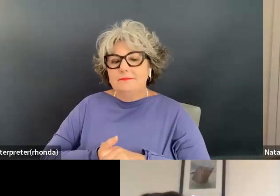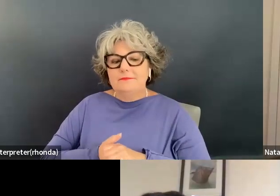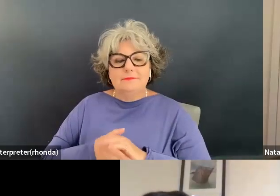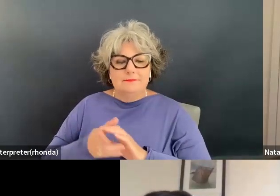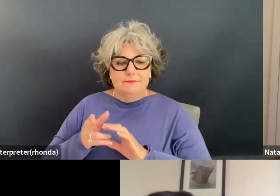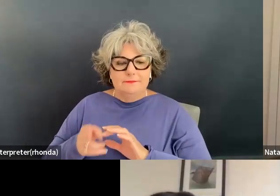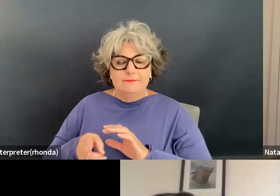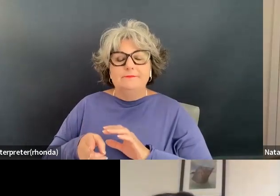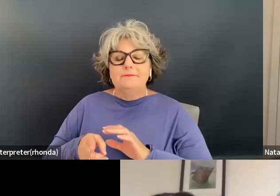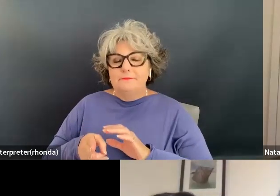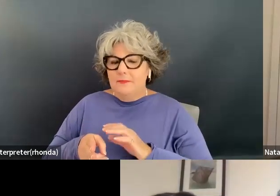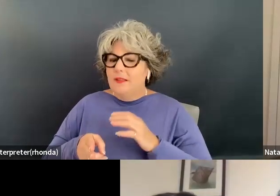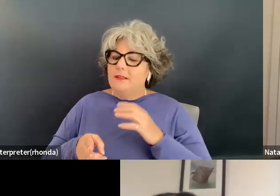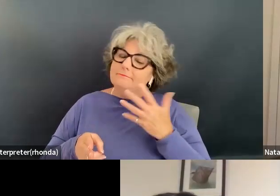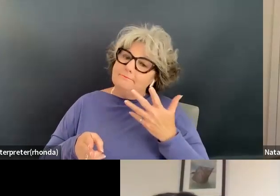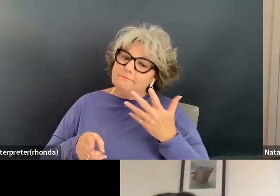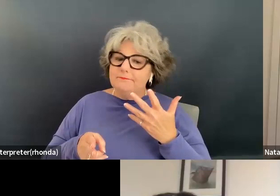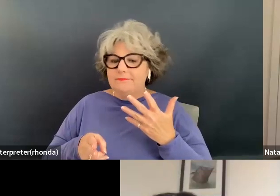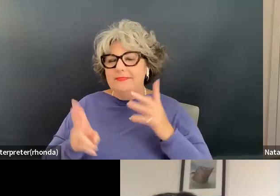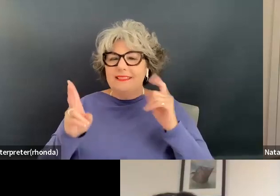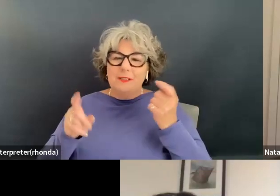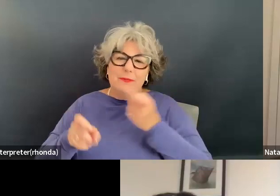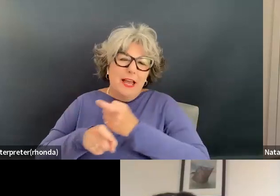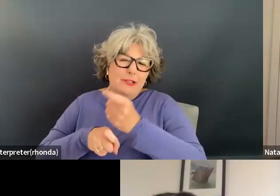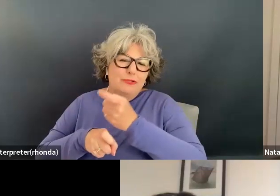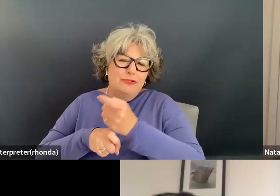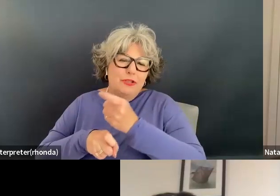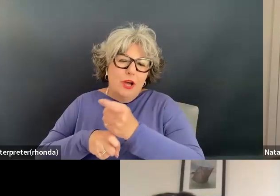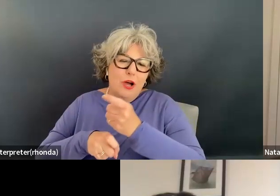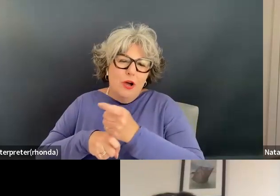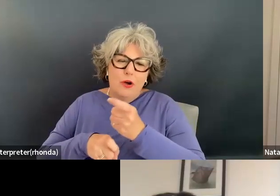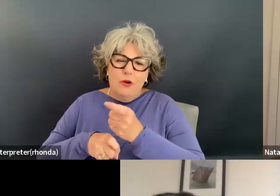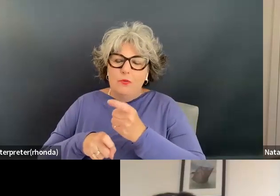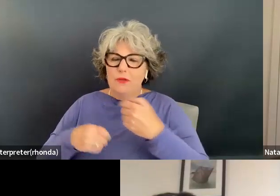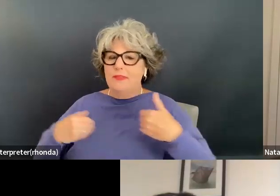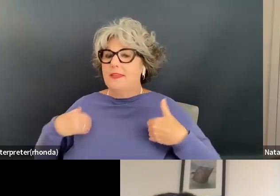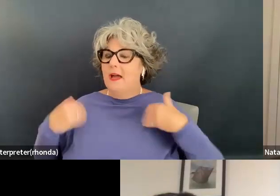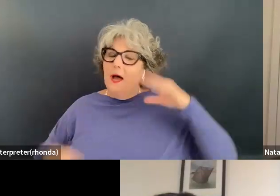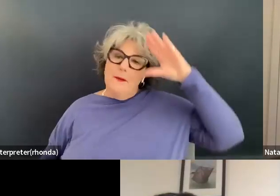That's a kind of like joke between the teen boys as well. Oh.